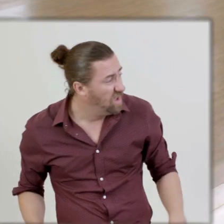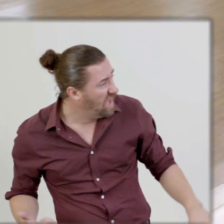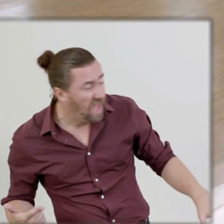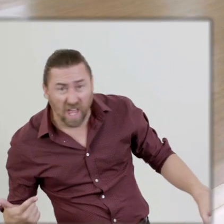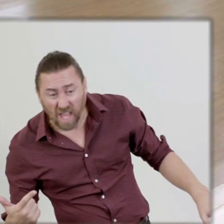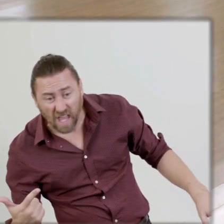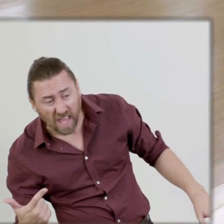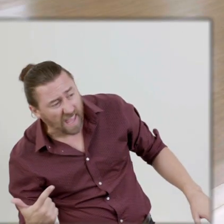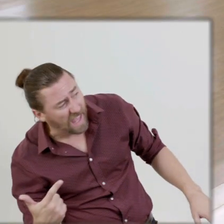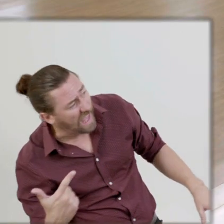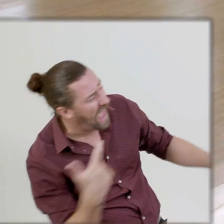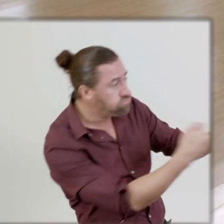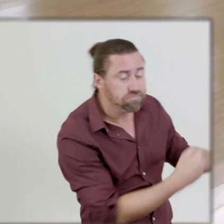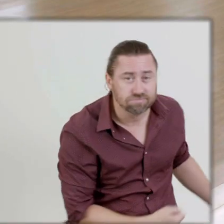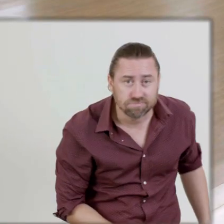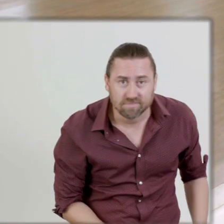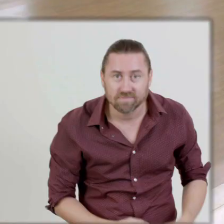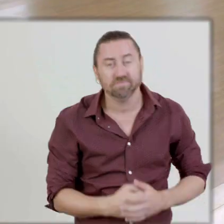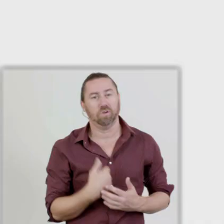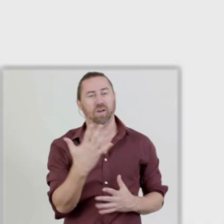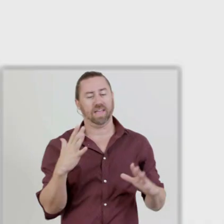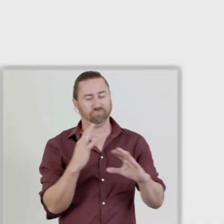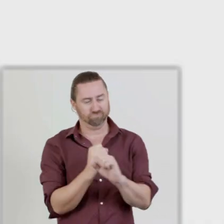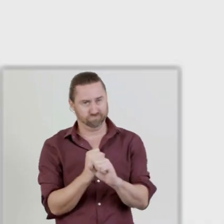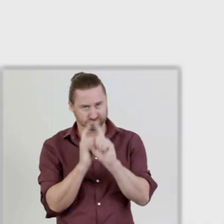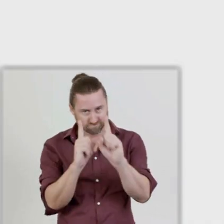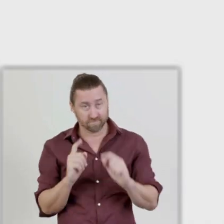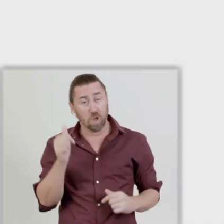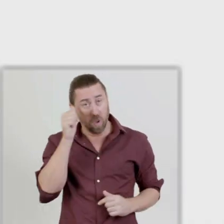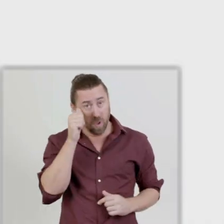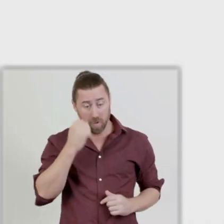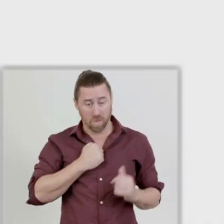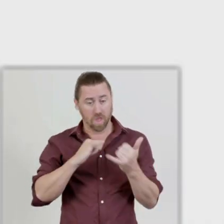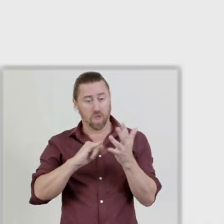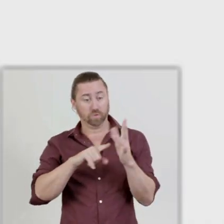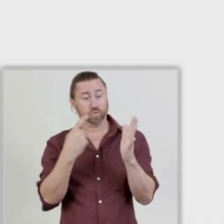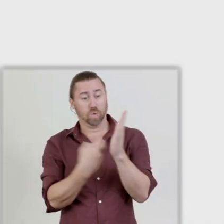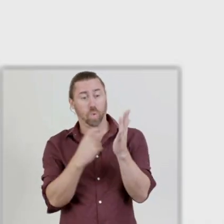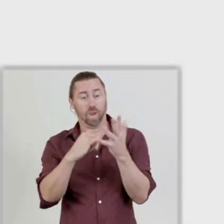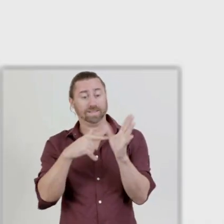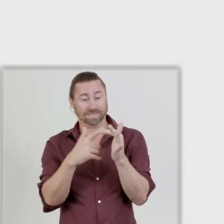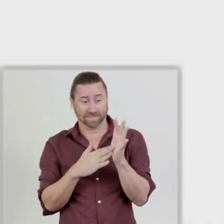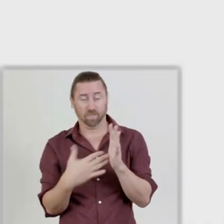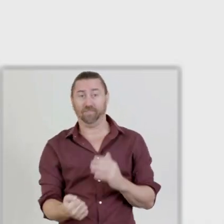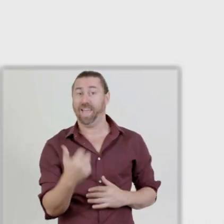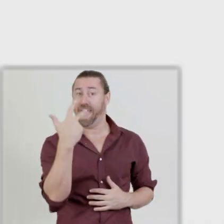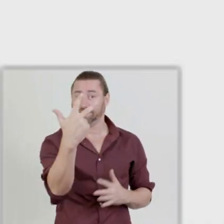That sort of size, it's astronomical! Let's recap what we've learned today. We now know that our solar system